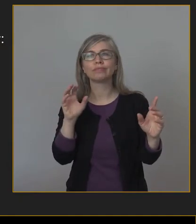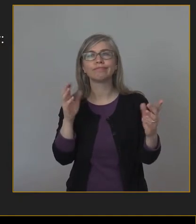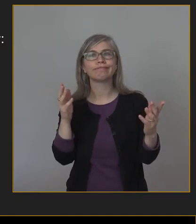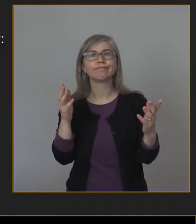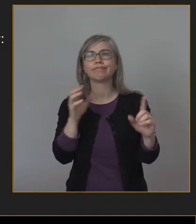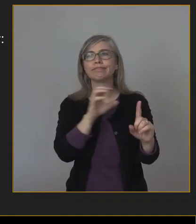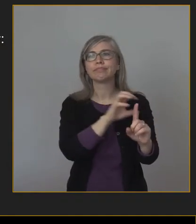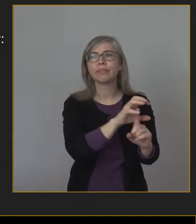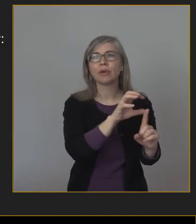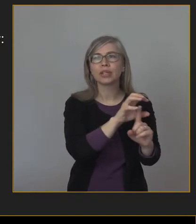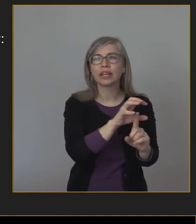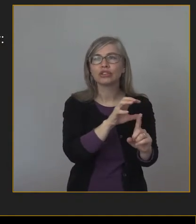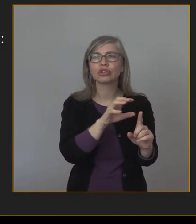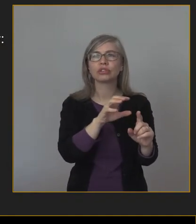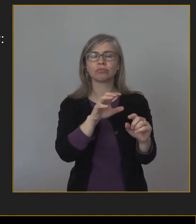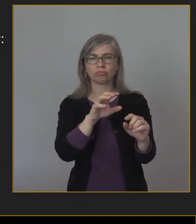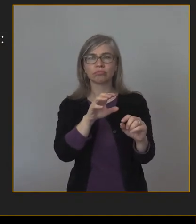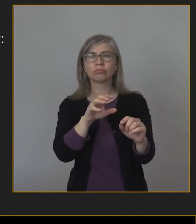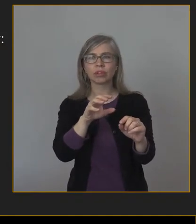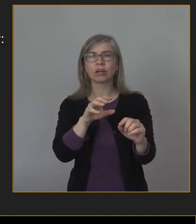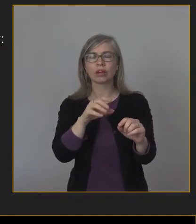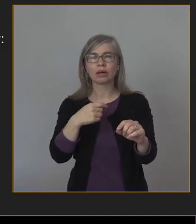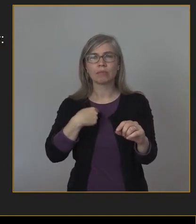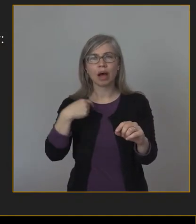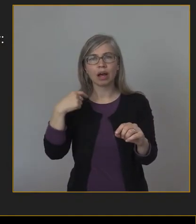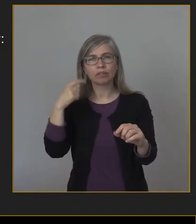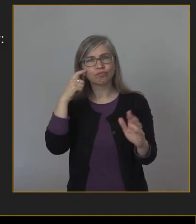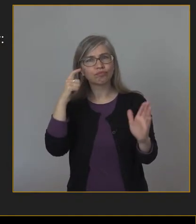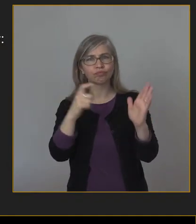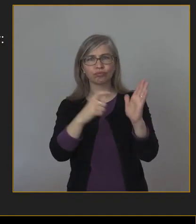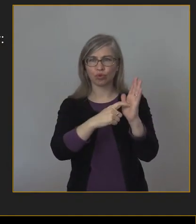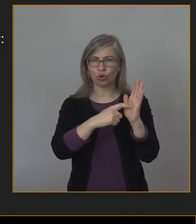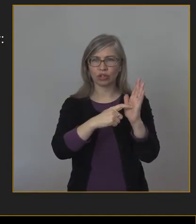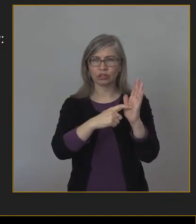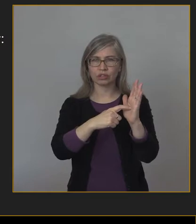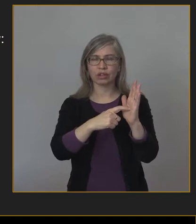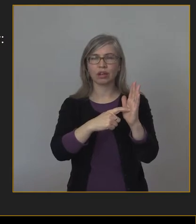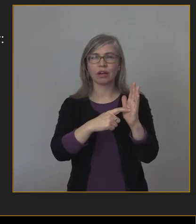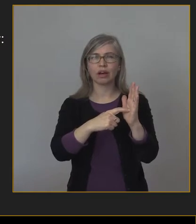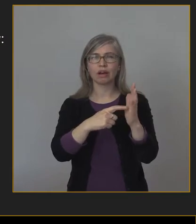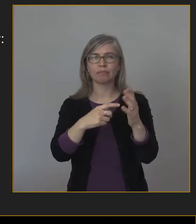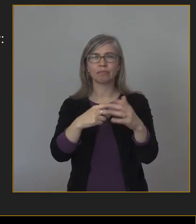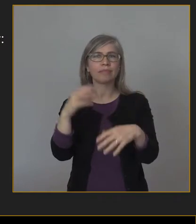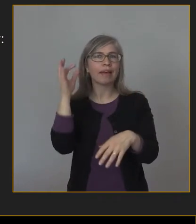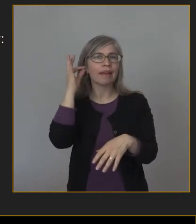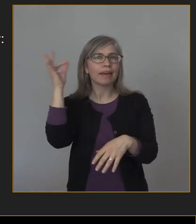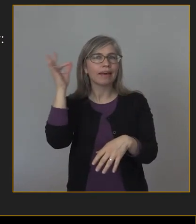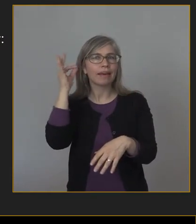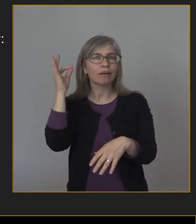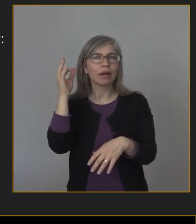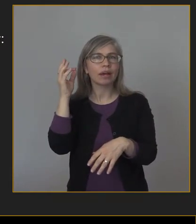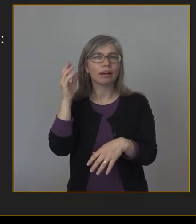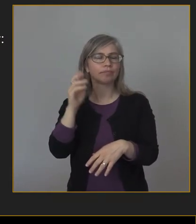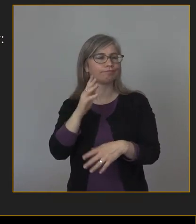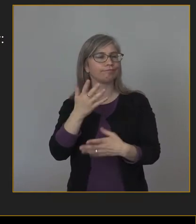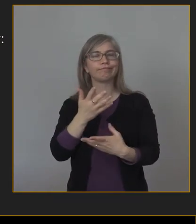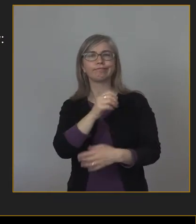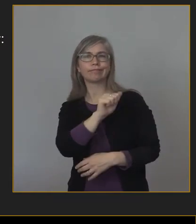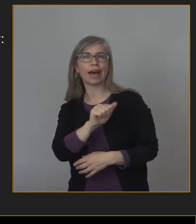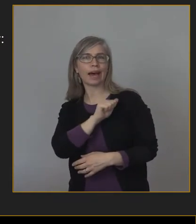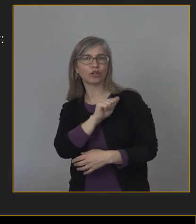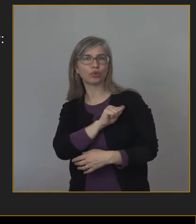has an increasingly more positive attitude towards sign language and the deaf community in general...